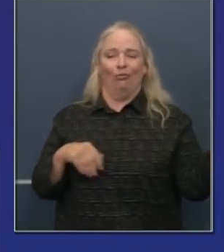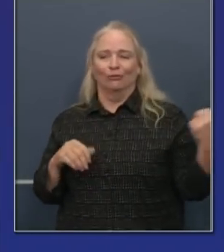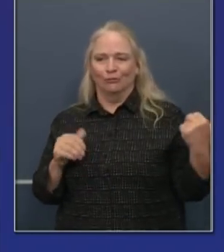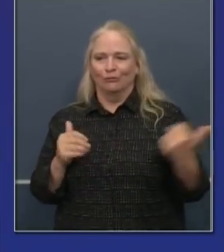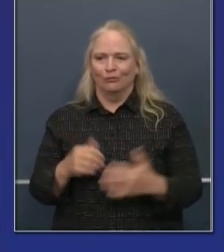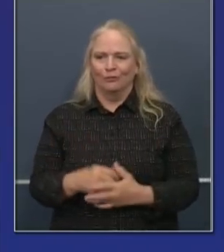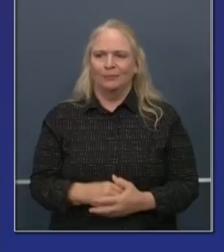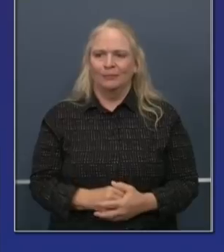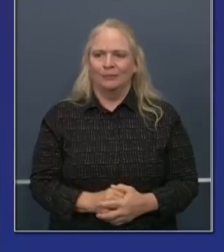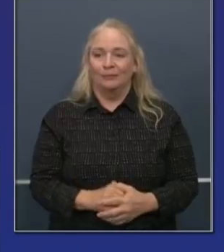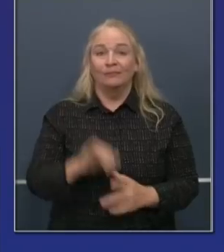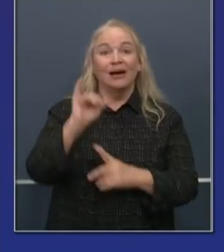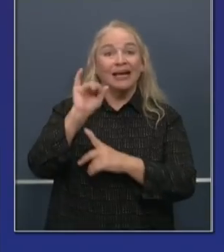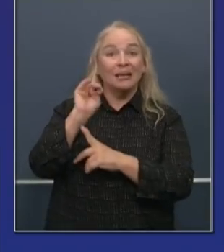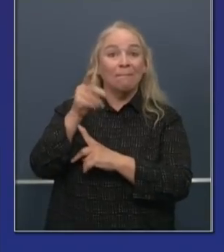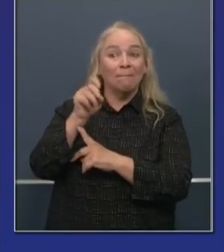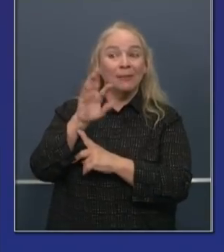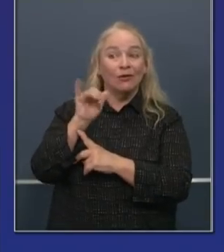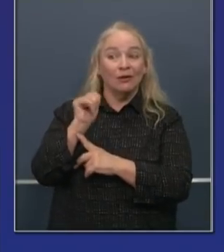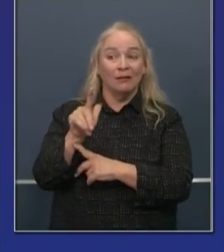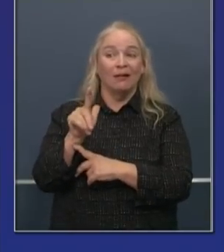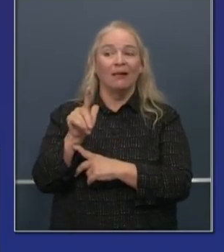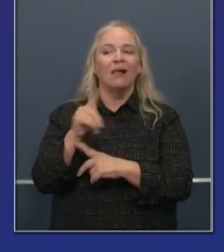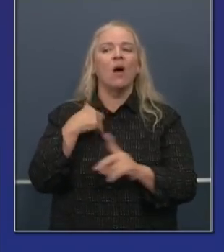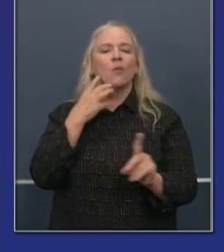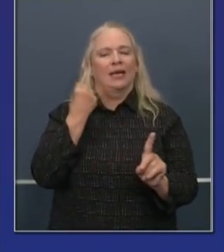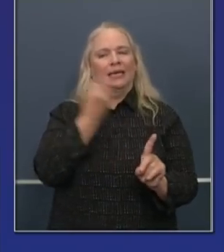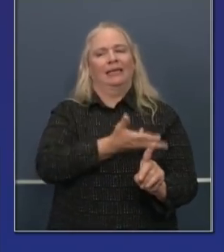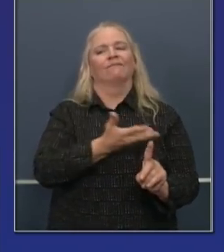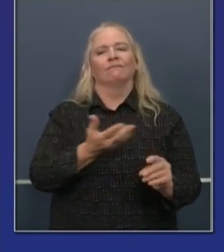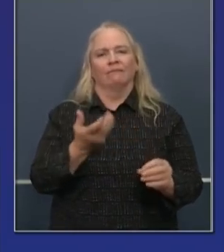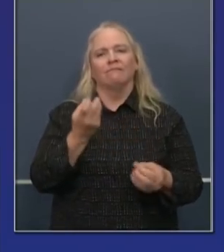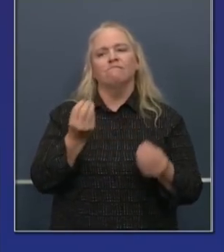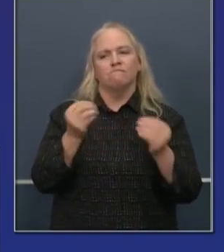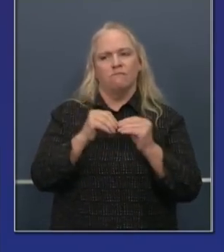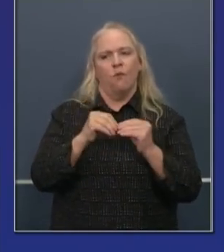THERE'S PARTS OF THE STATE IN IMPERIAL COUNTY AND THE REASON